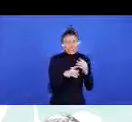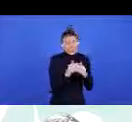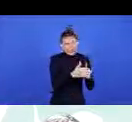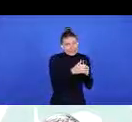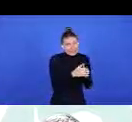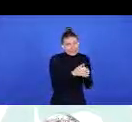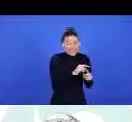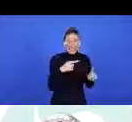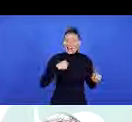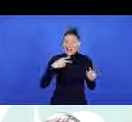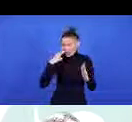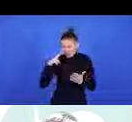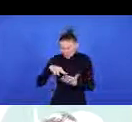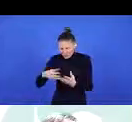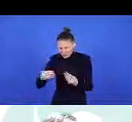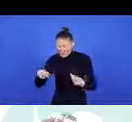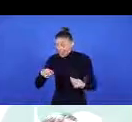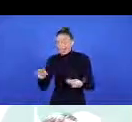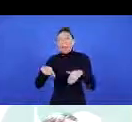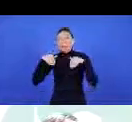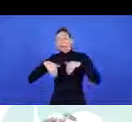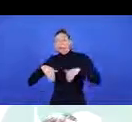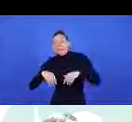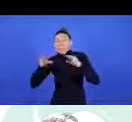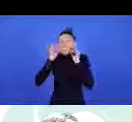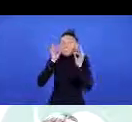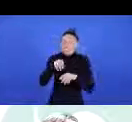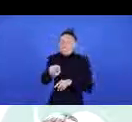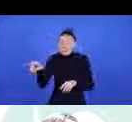important for you, you need to take care for them. I read many times